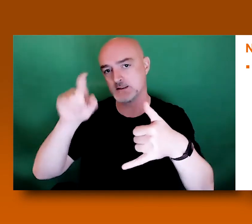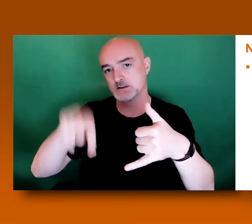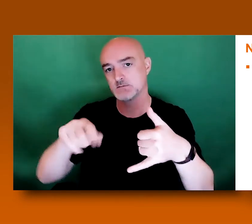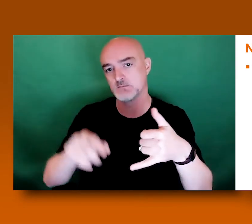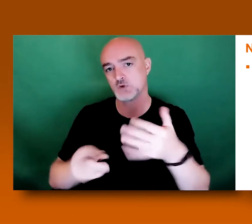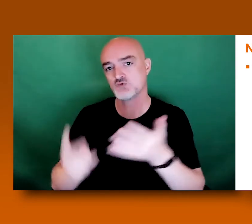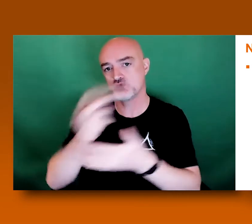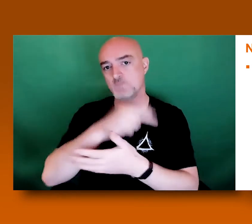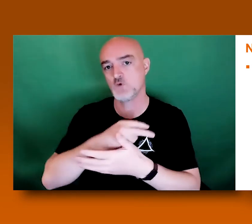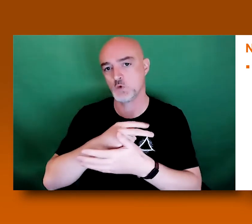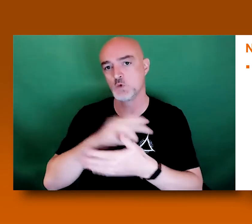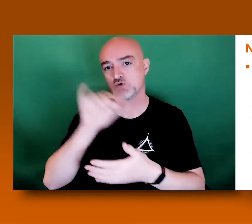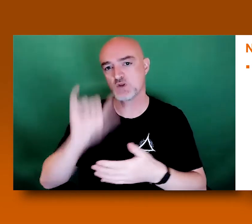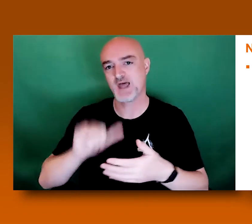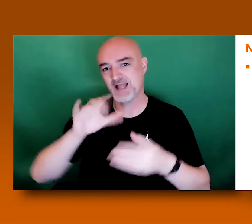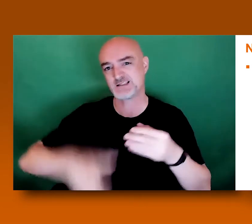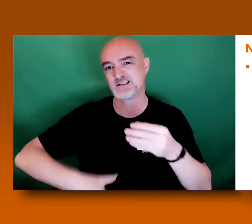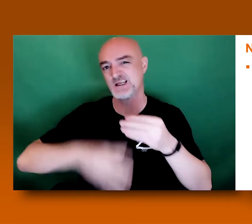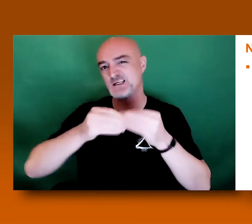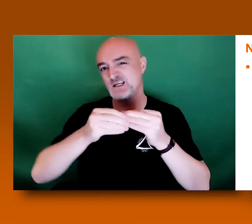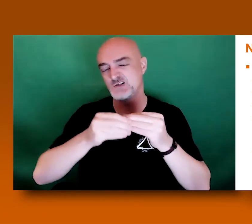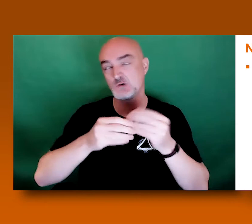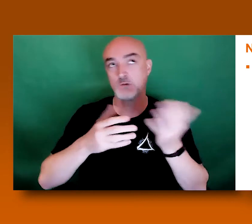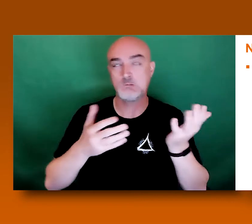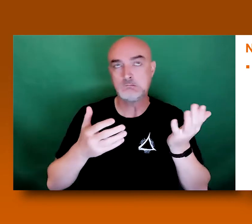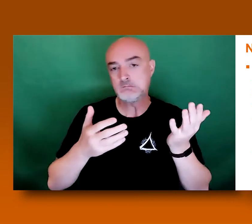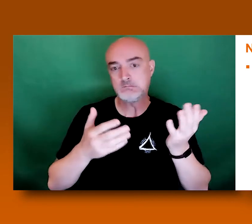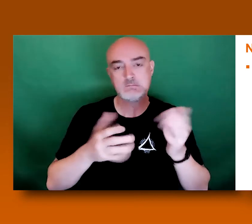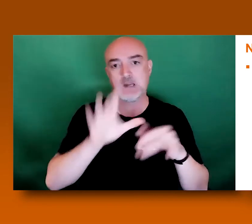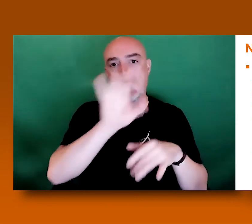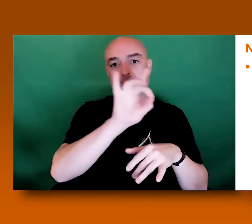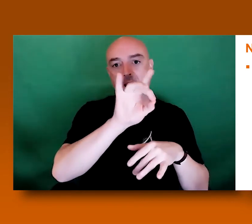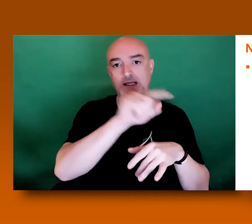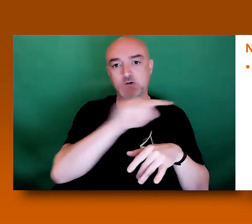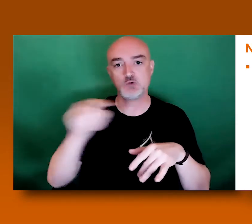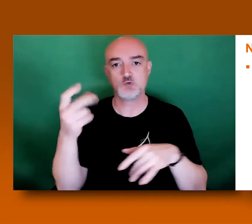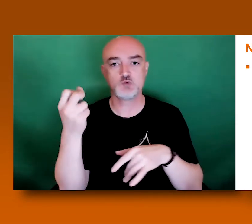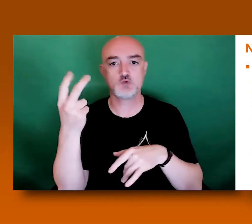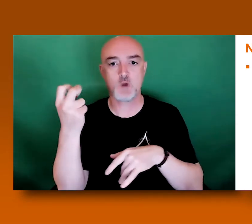8 grants that they need to review. So, if you think of it, that might be